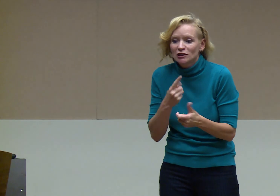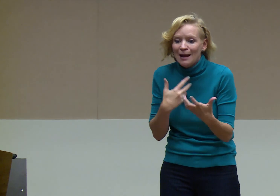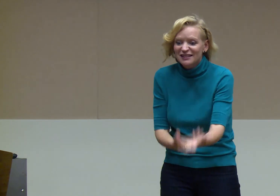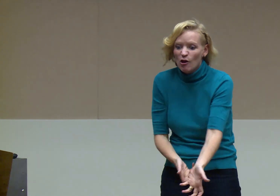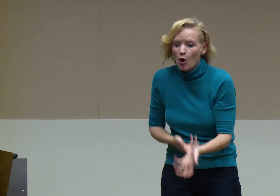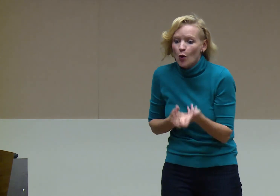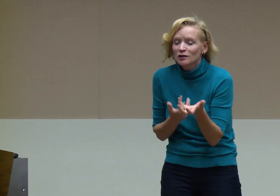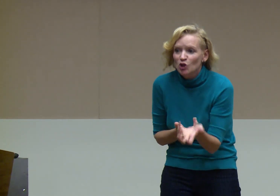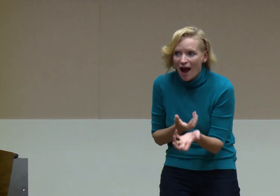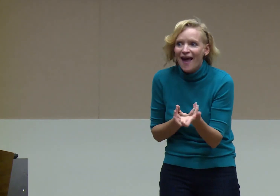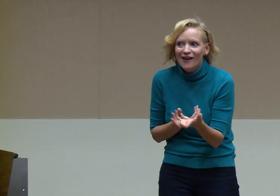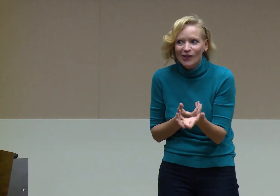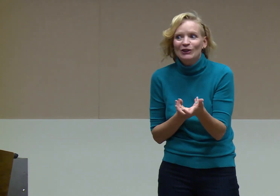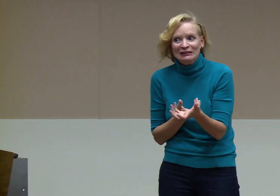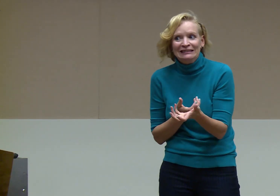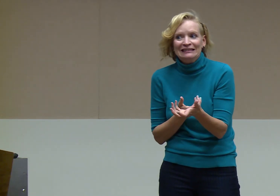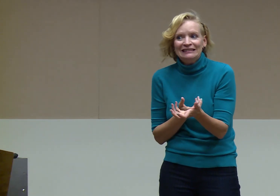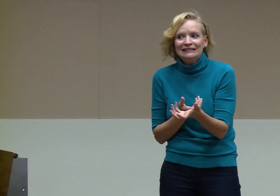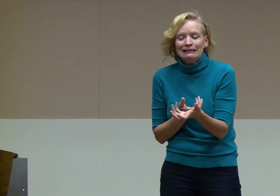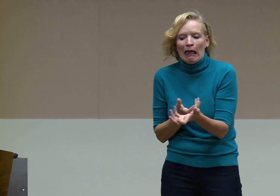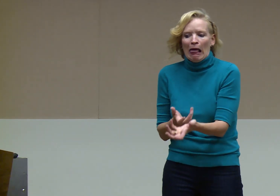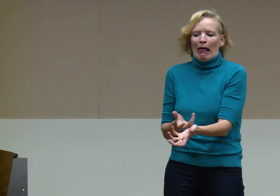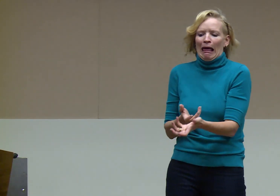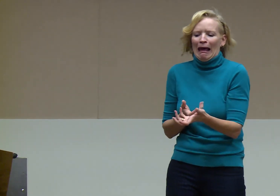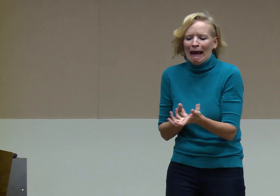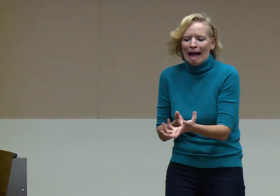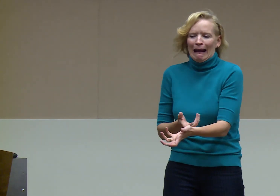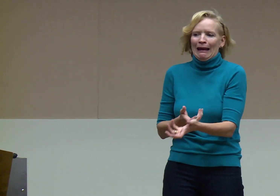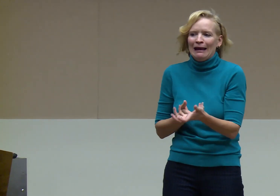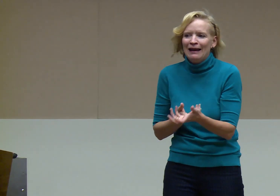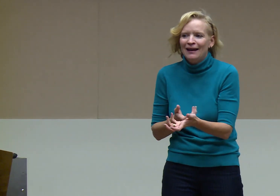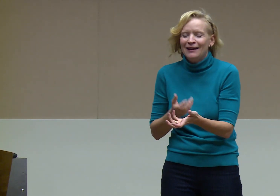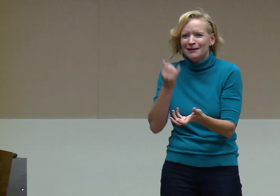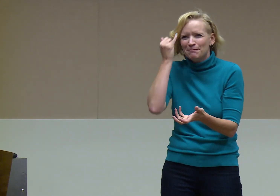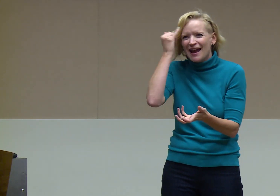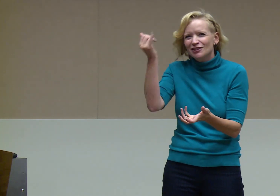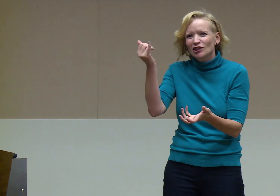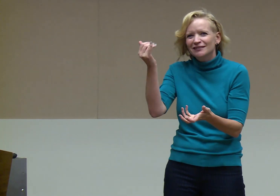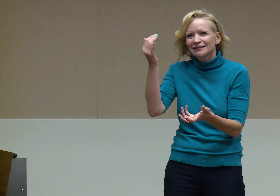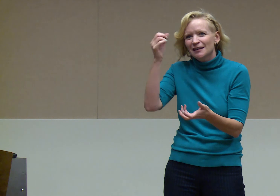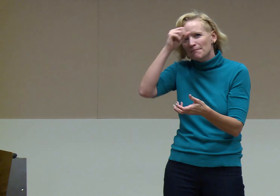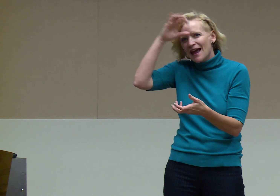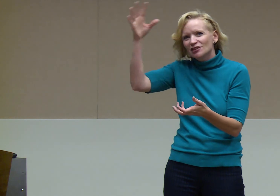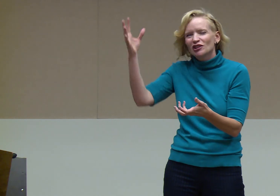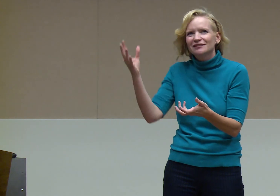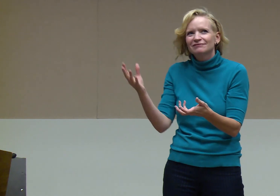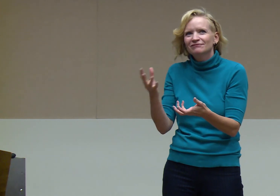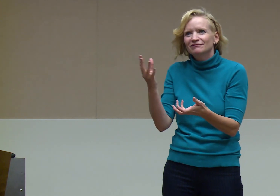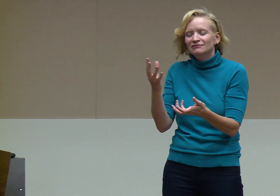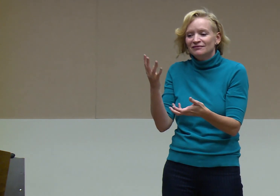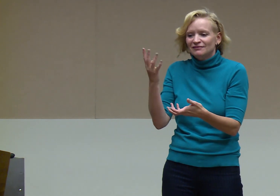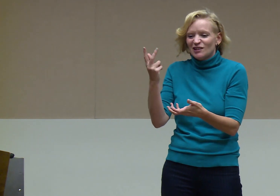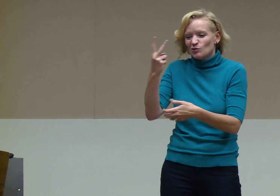And the first deaf person they meet is their own child, and they don't know what to do in that situation.